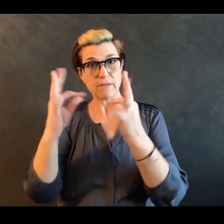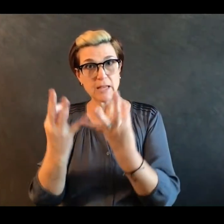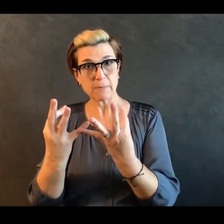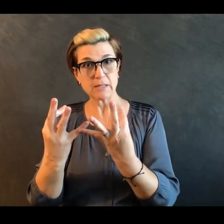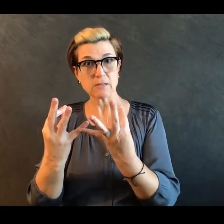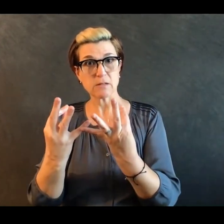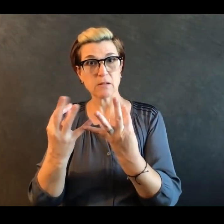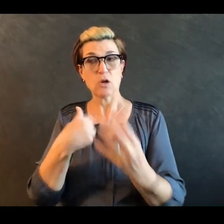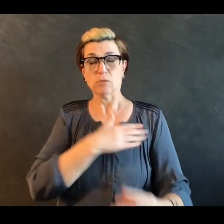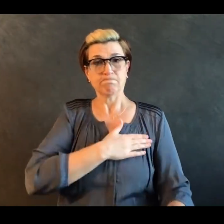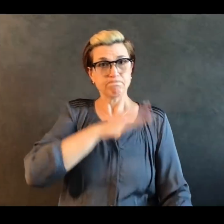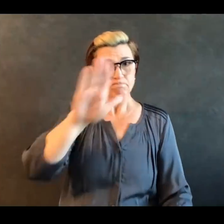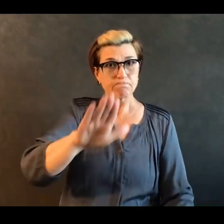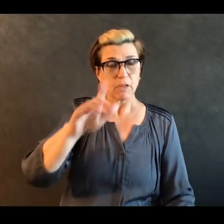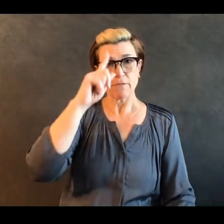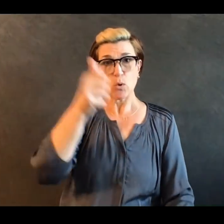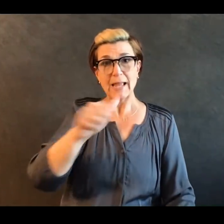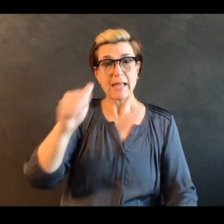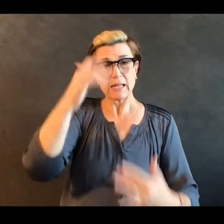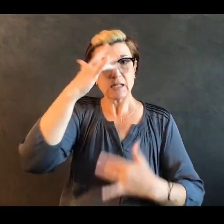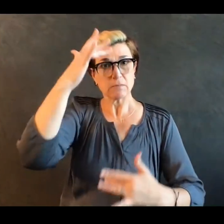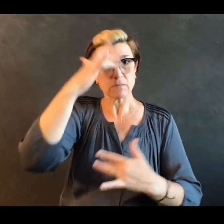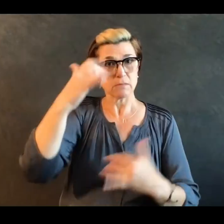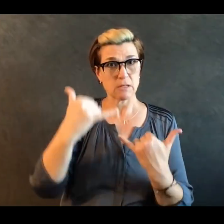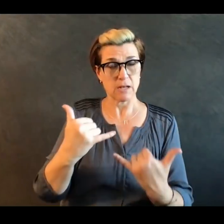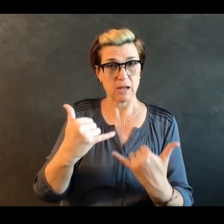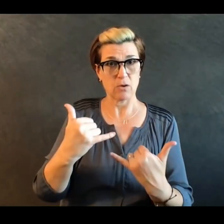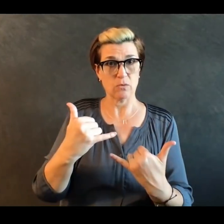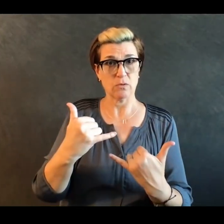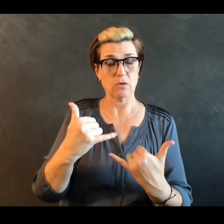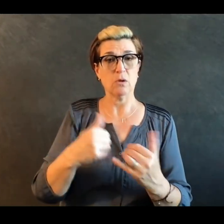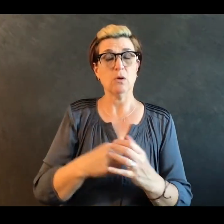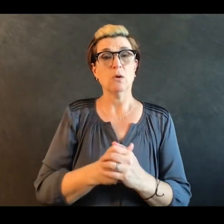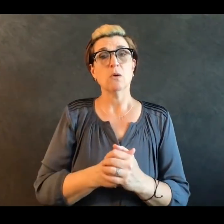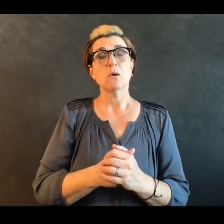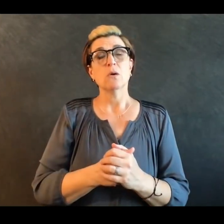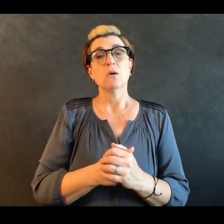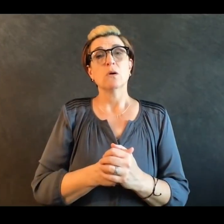serious consequences of this illness but as dr. Burch just reflected despite the